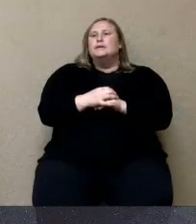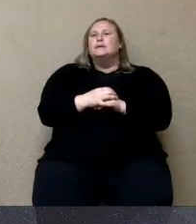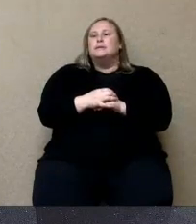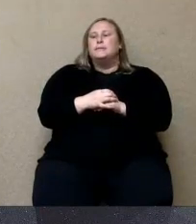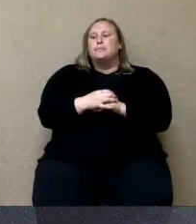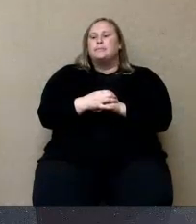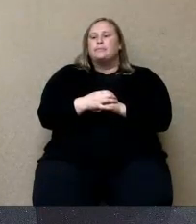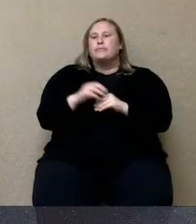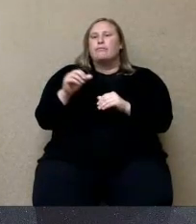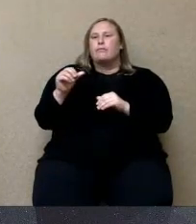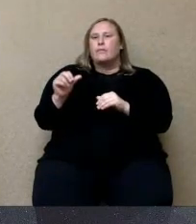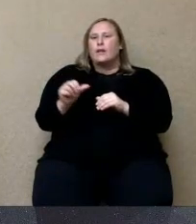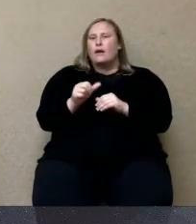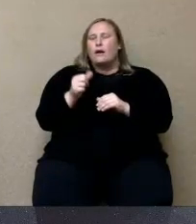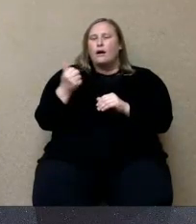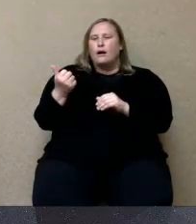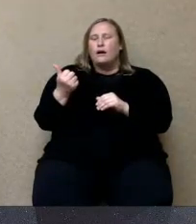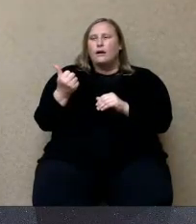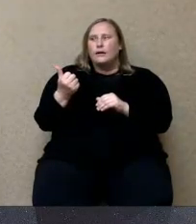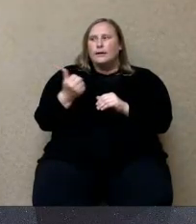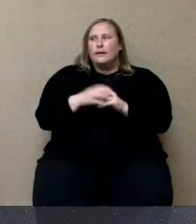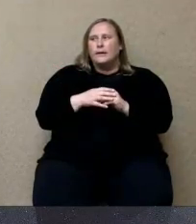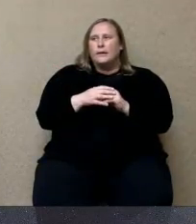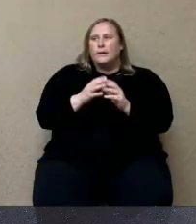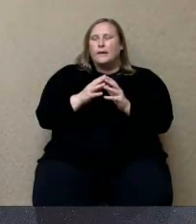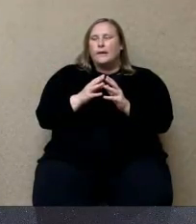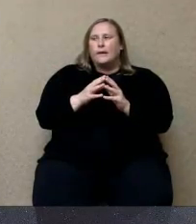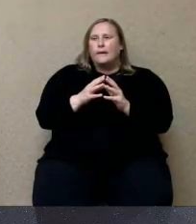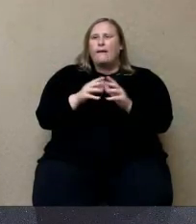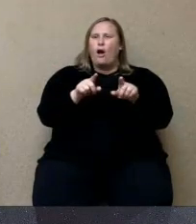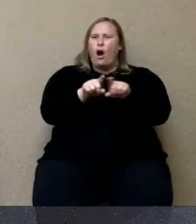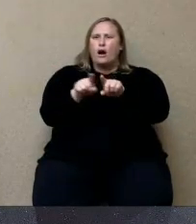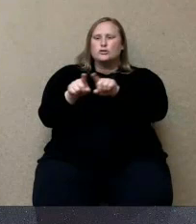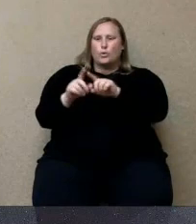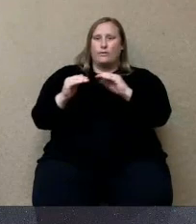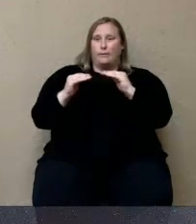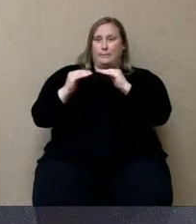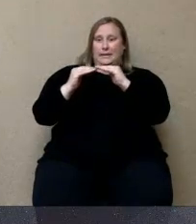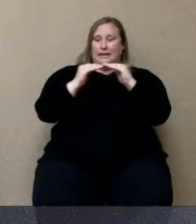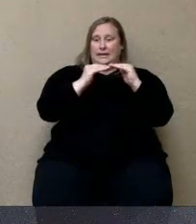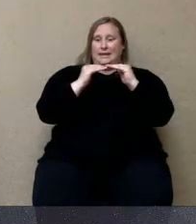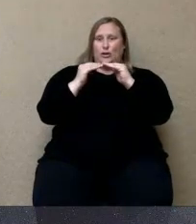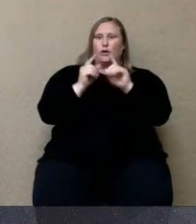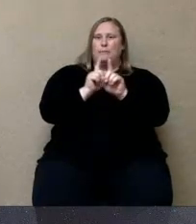The other thing I talk about is what Mike and his mom already talked about is the peer mentorship.